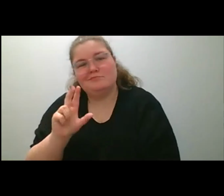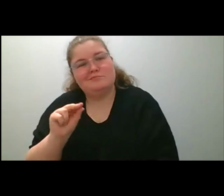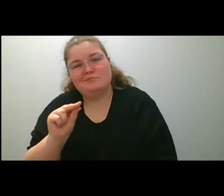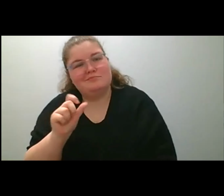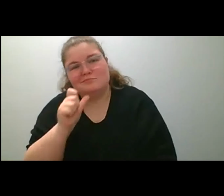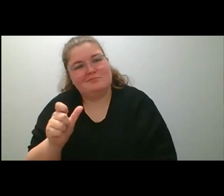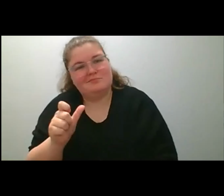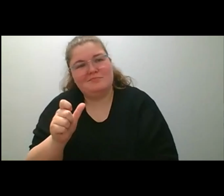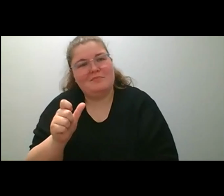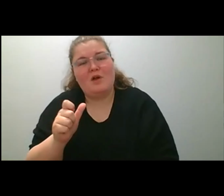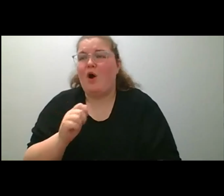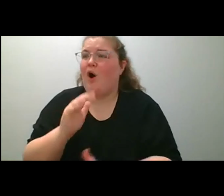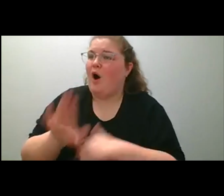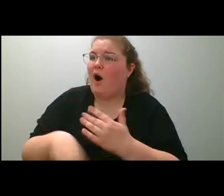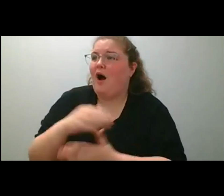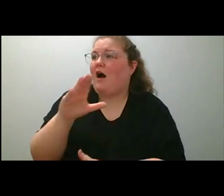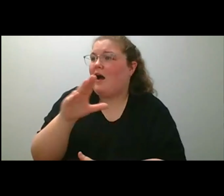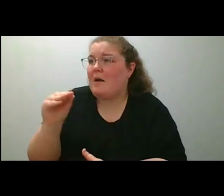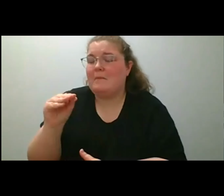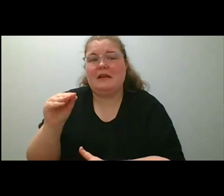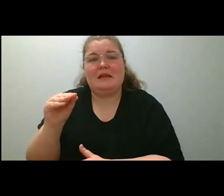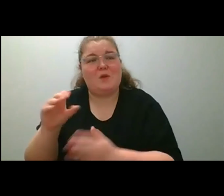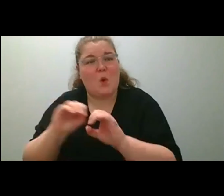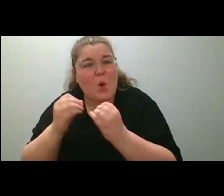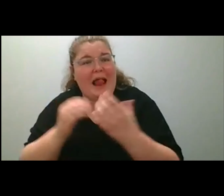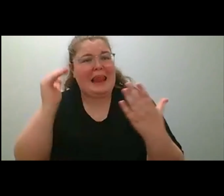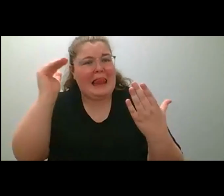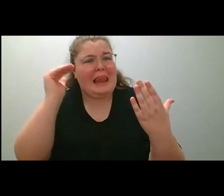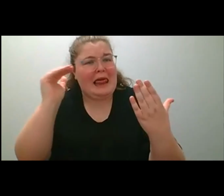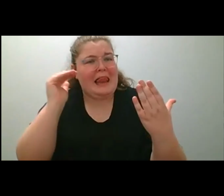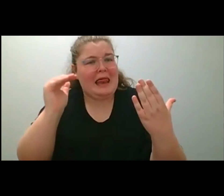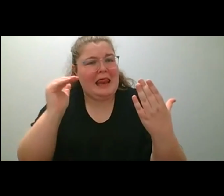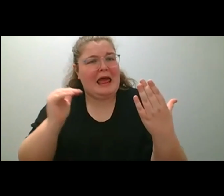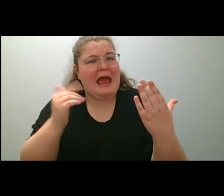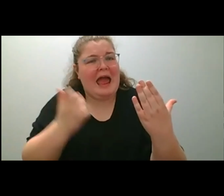or organizations do, listing everyone that's in their company. And it's not the must have.